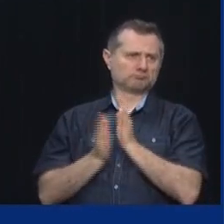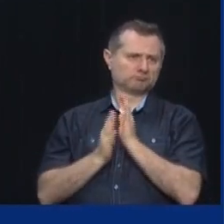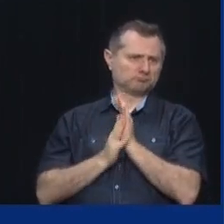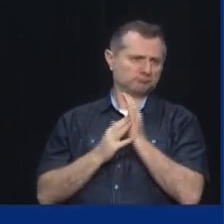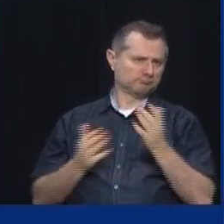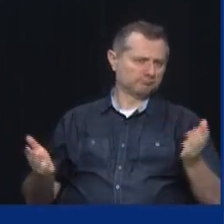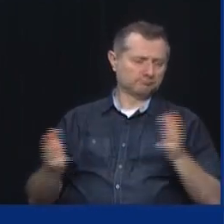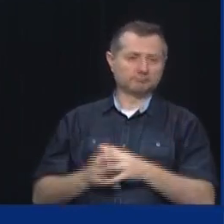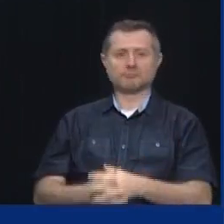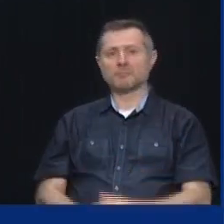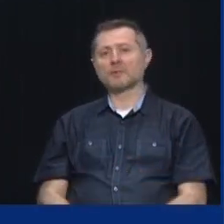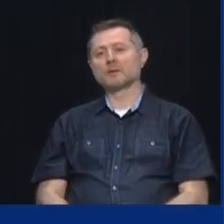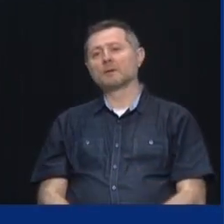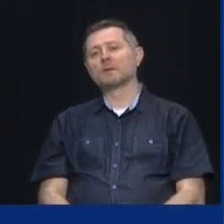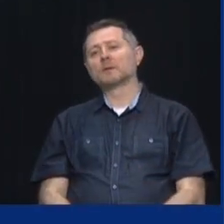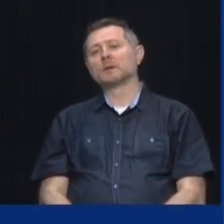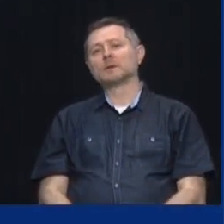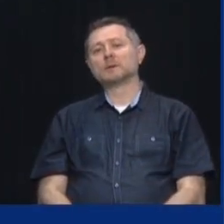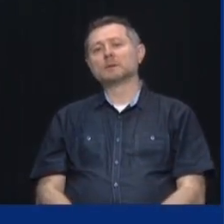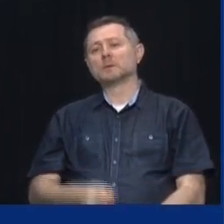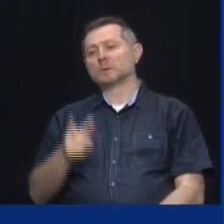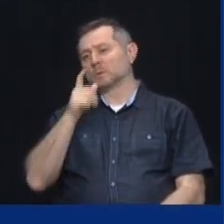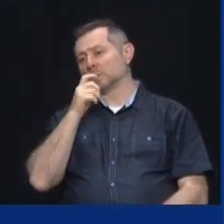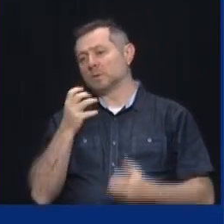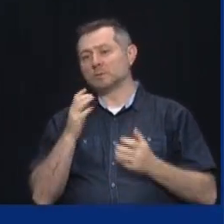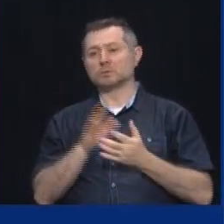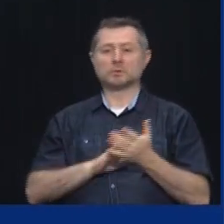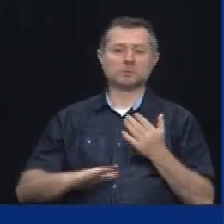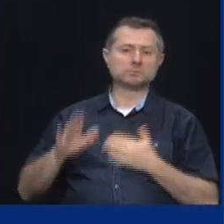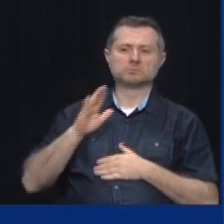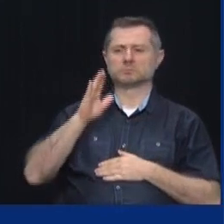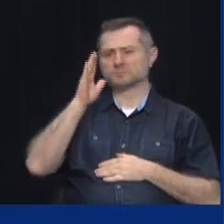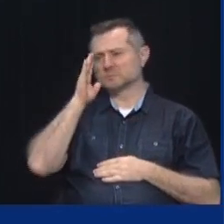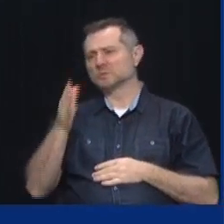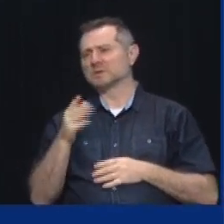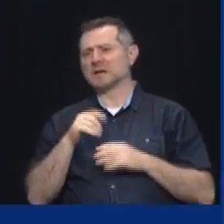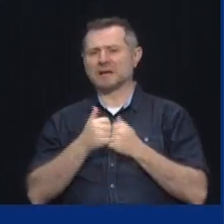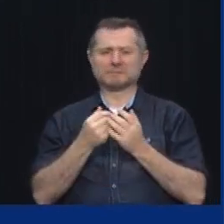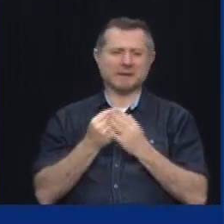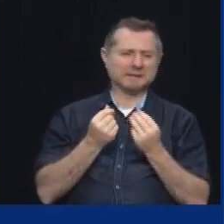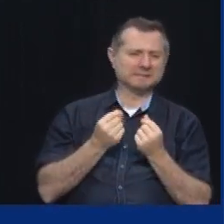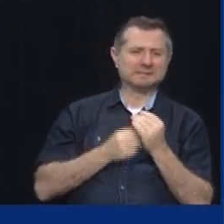AND BOARD, TO A STATE SCHOOL. THAT'S ABOUT $100,000 VALUE.